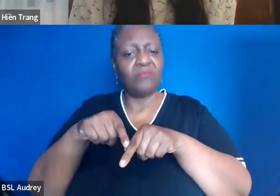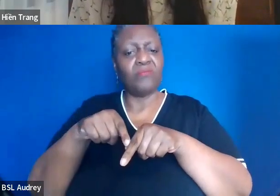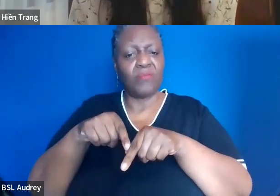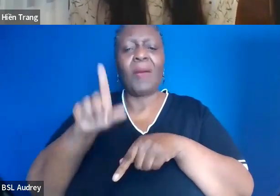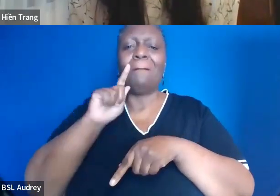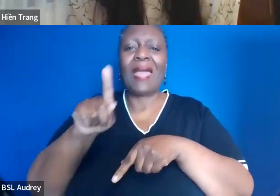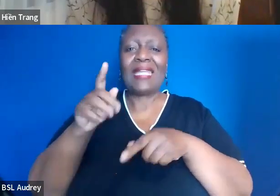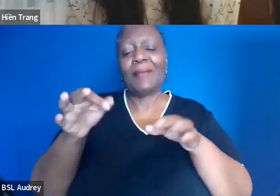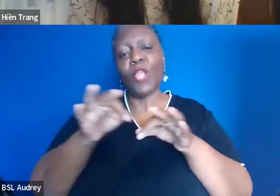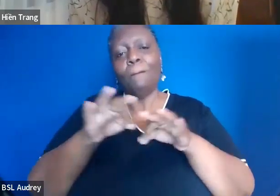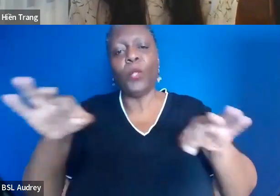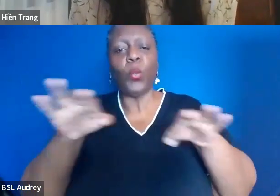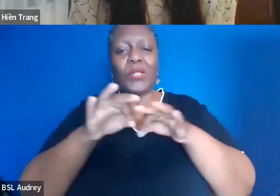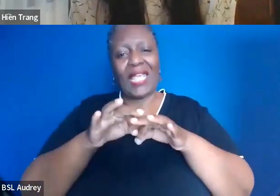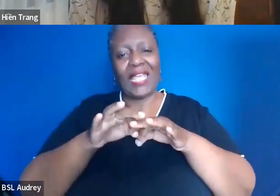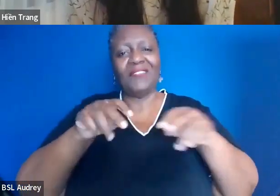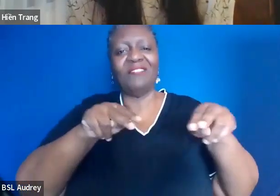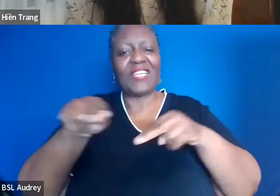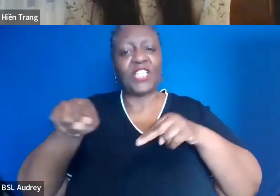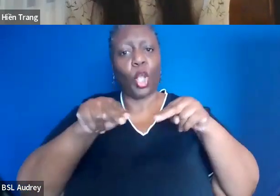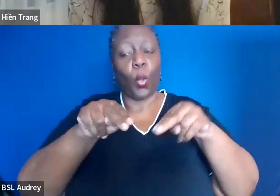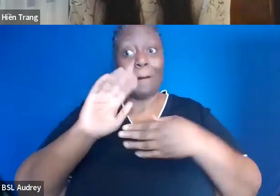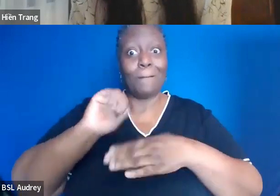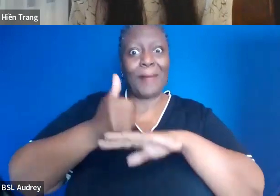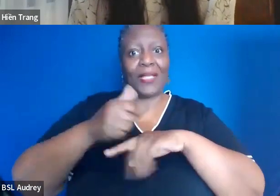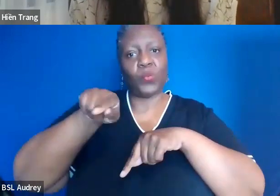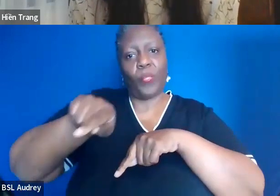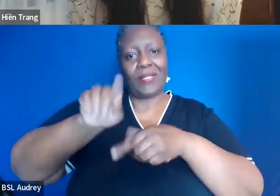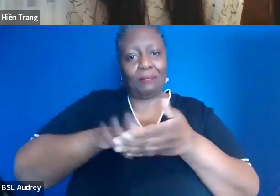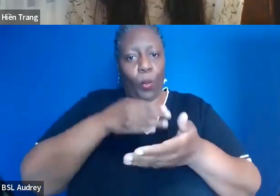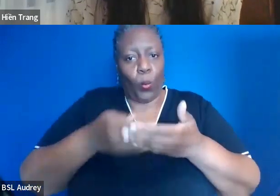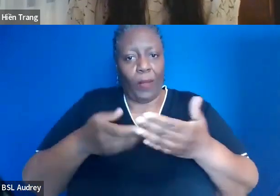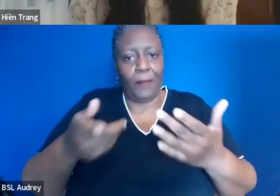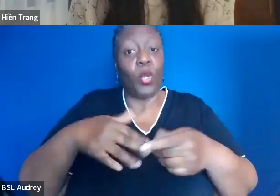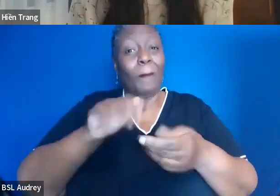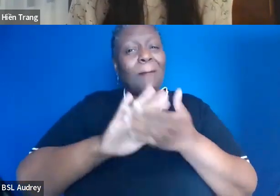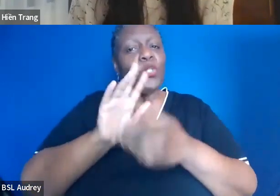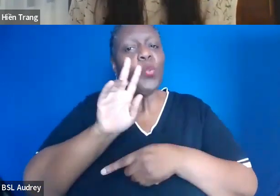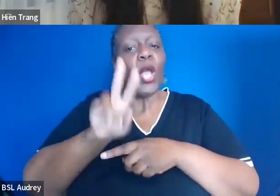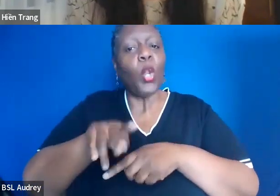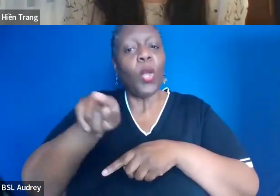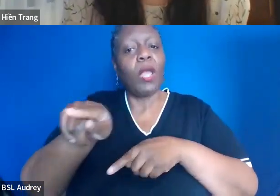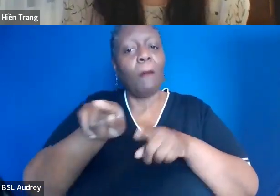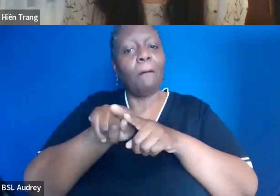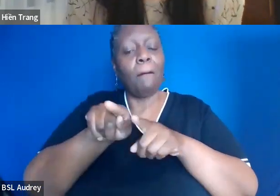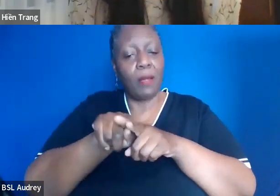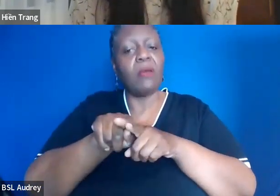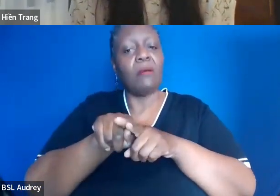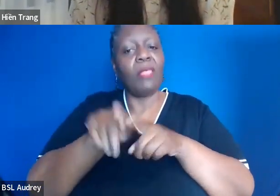music video with lyrics based on it actually so you can um look up that song If you'd ever like